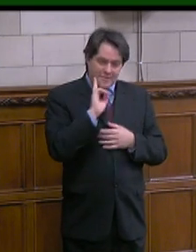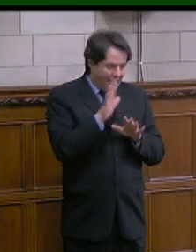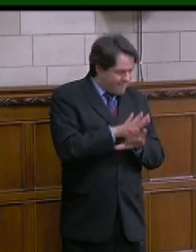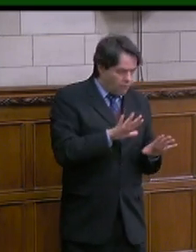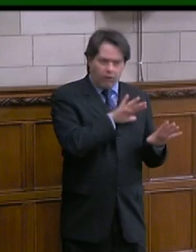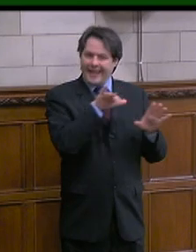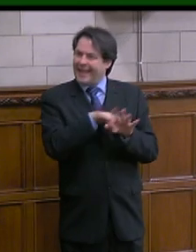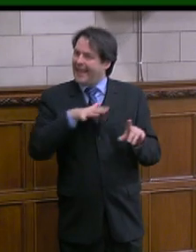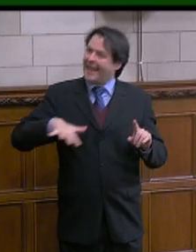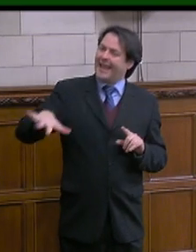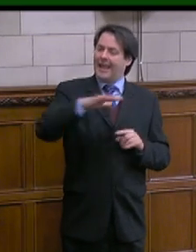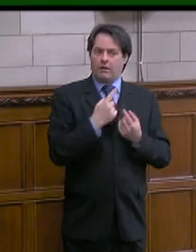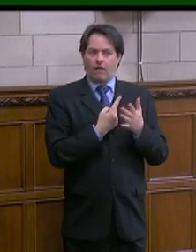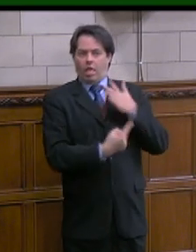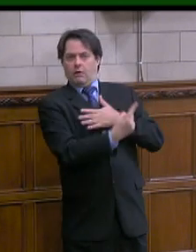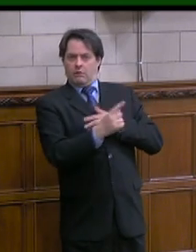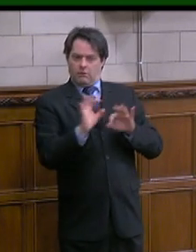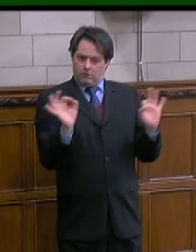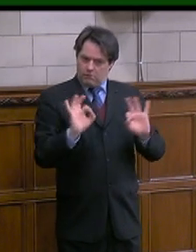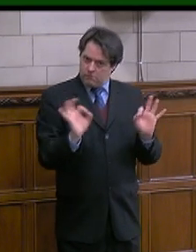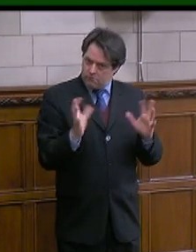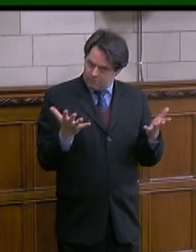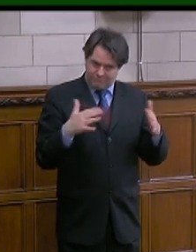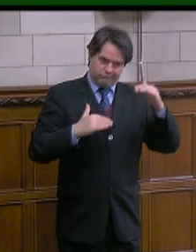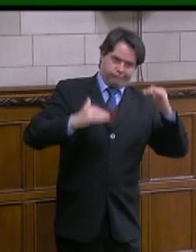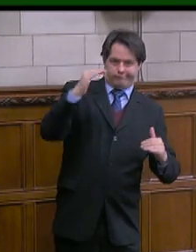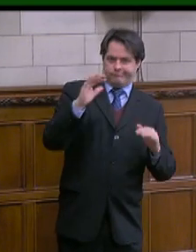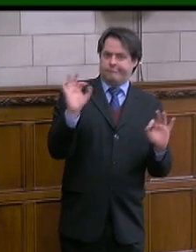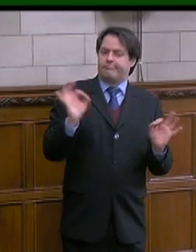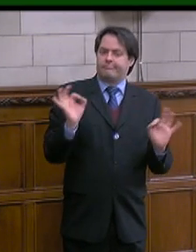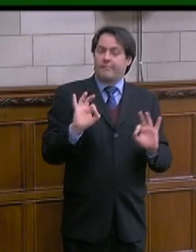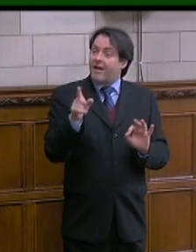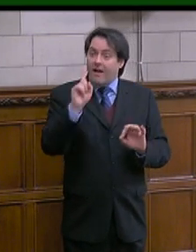are fully integrated into society and not disadvantaged because others cannot communicate